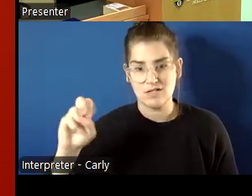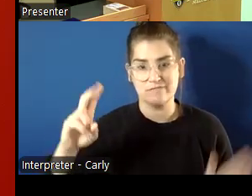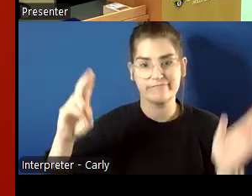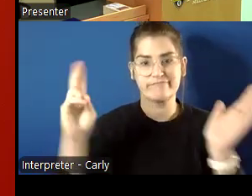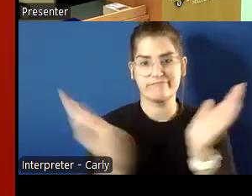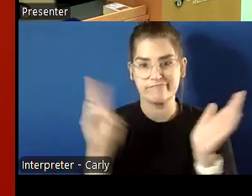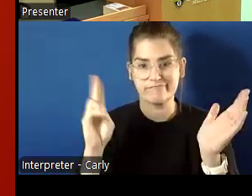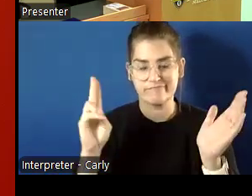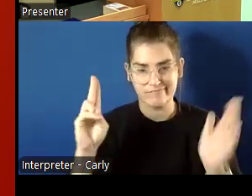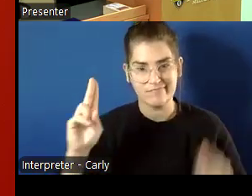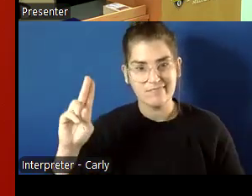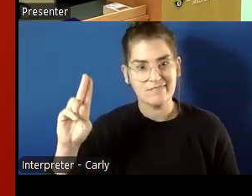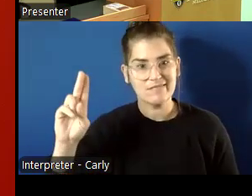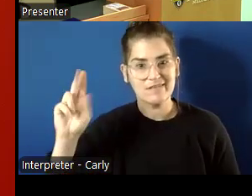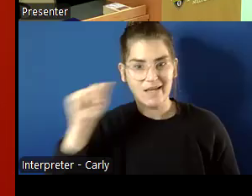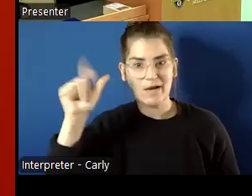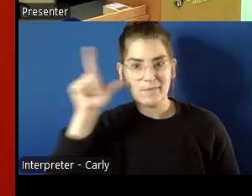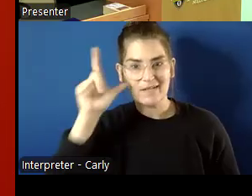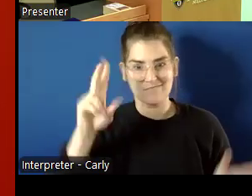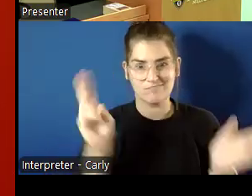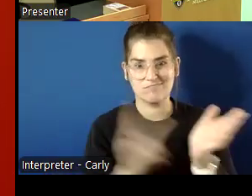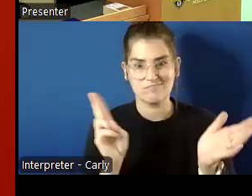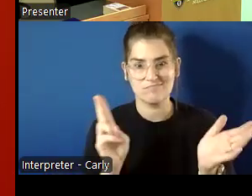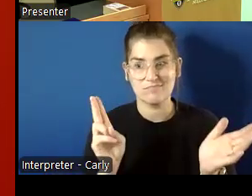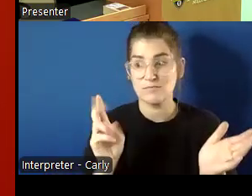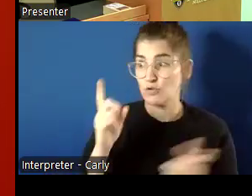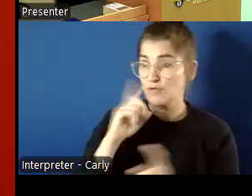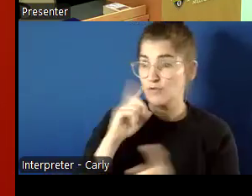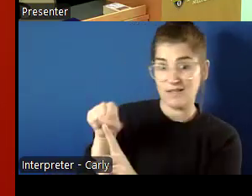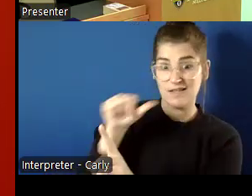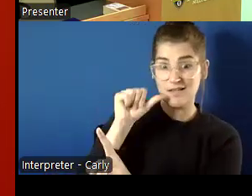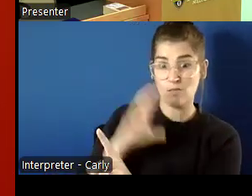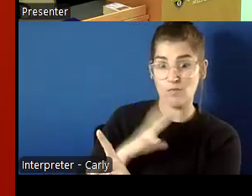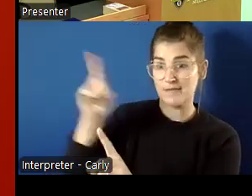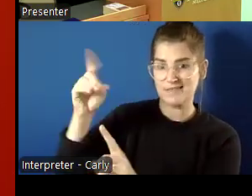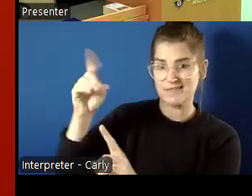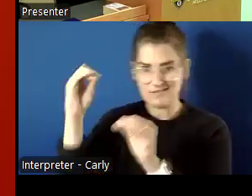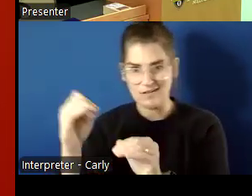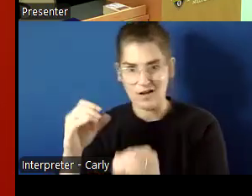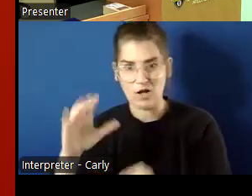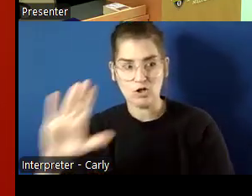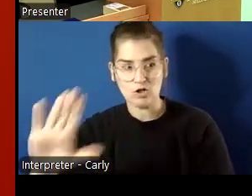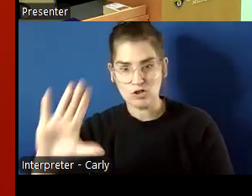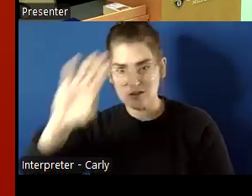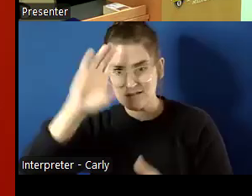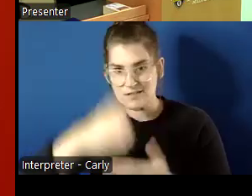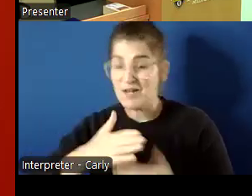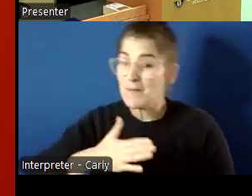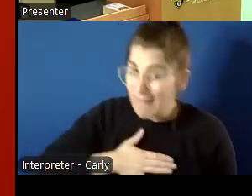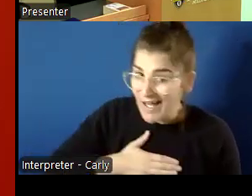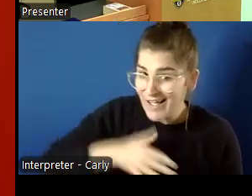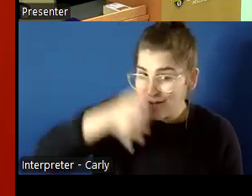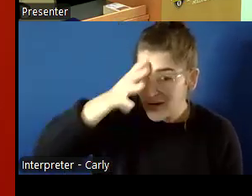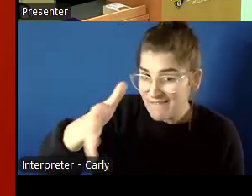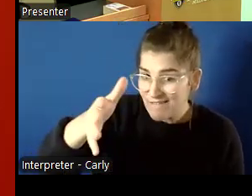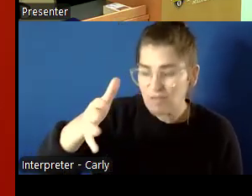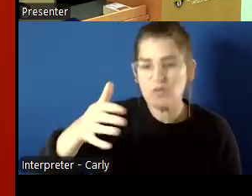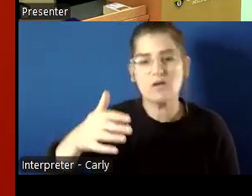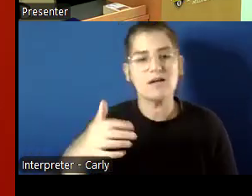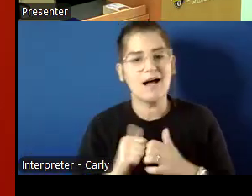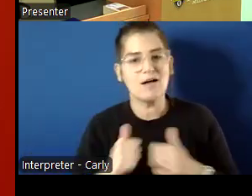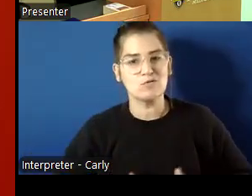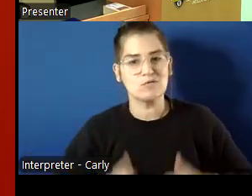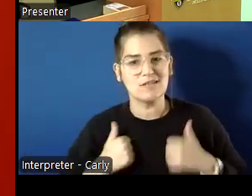Do you not think that she taught her son, my grandfather, the rules of living as a black man